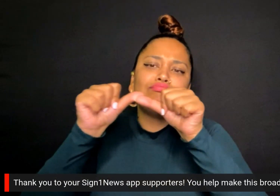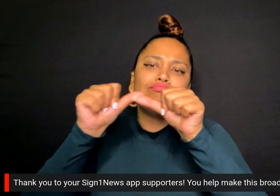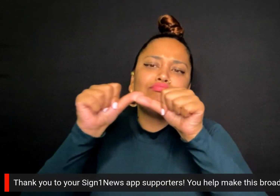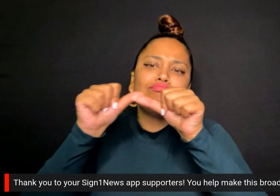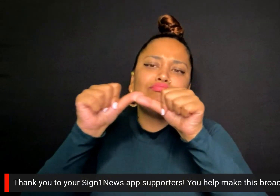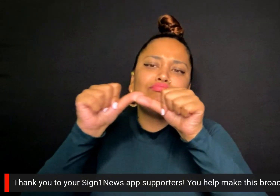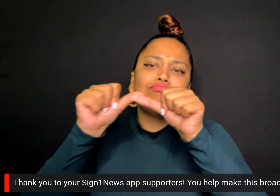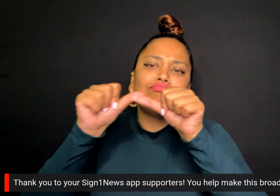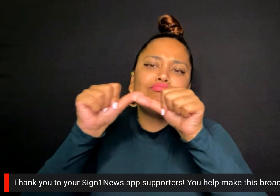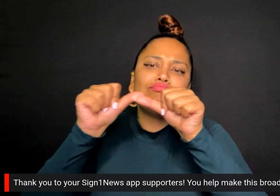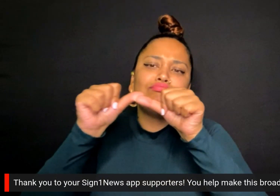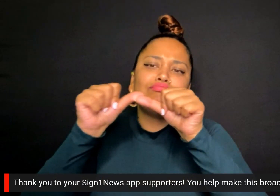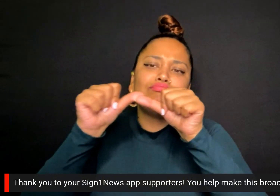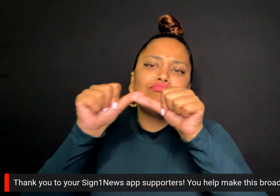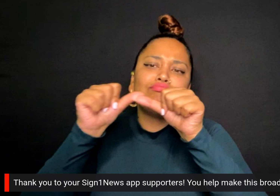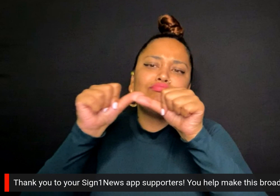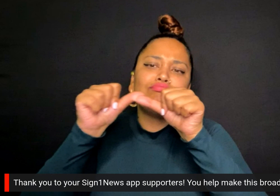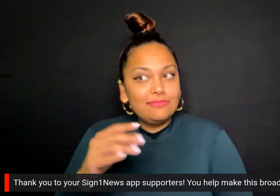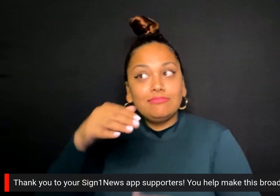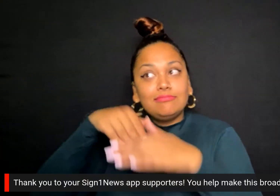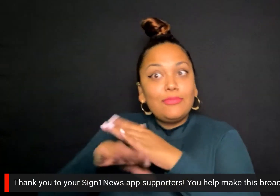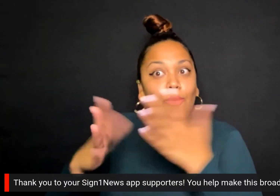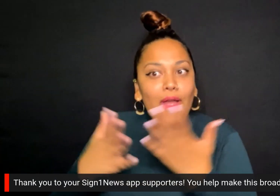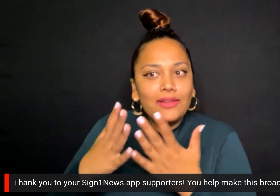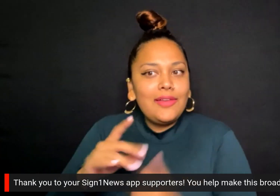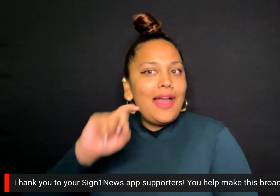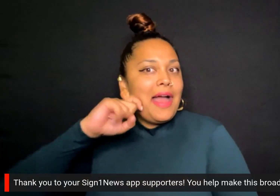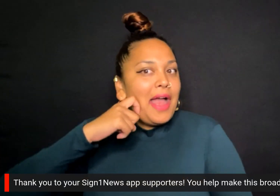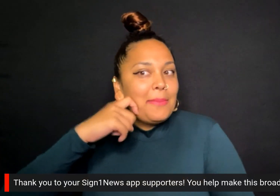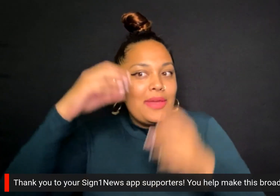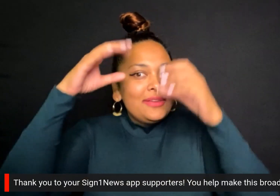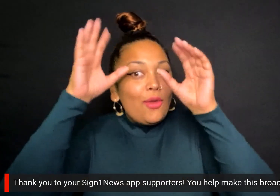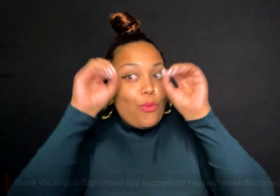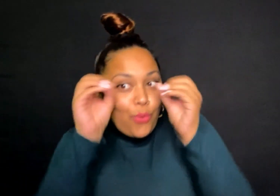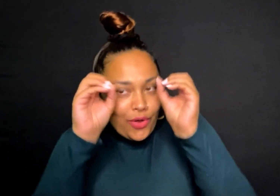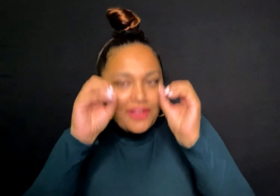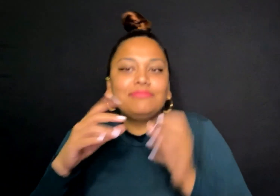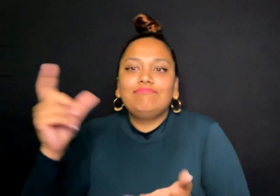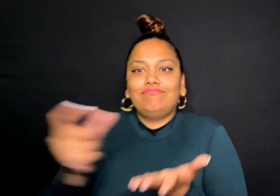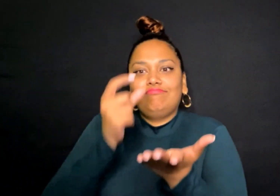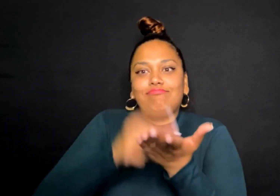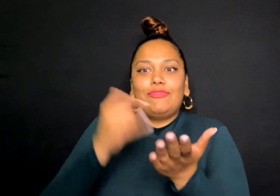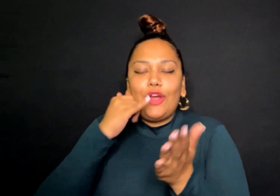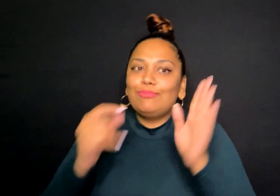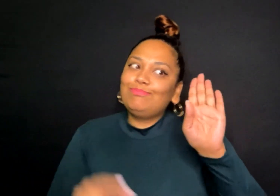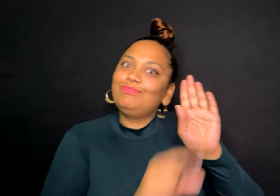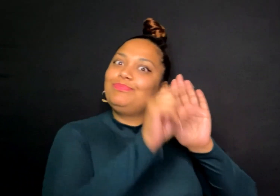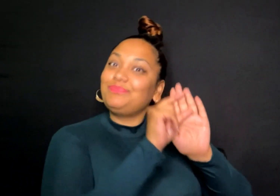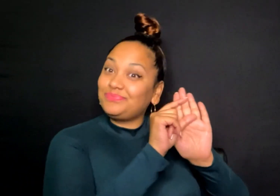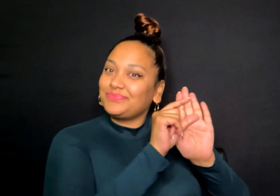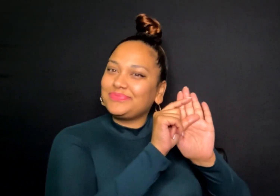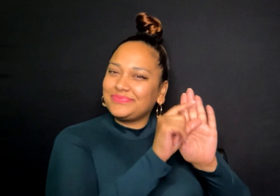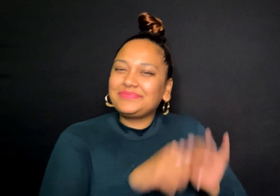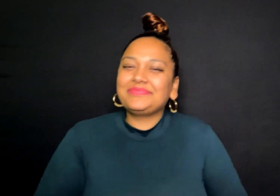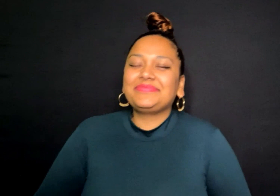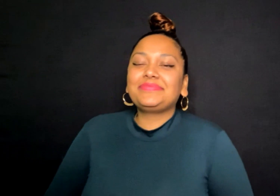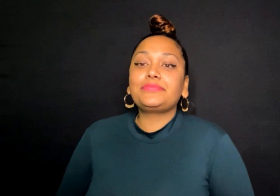happen you can download the Sign1News app by heading to the app store or Google play